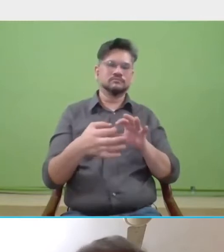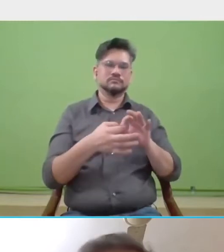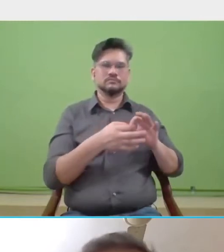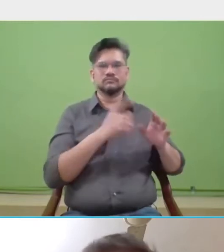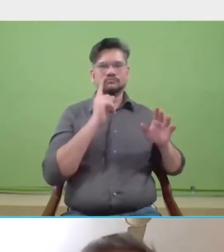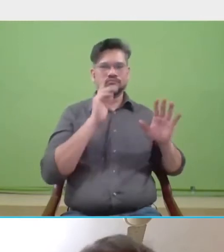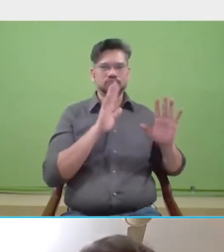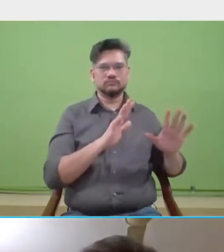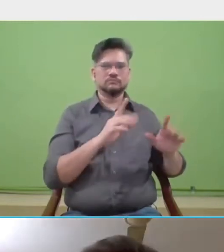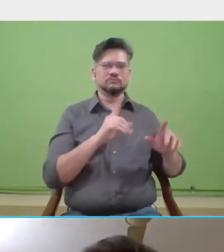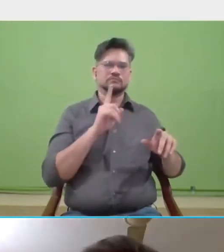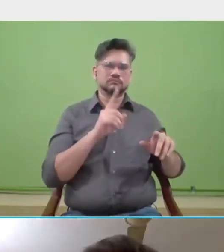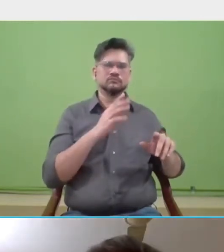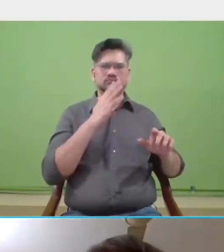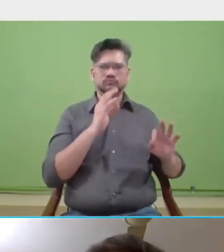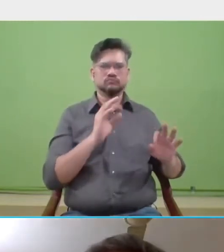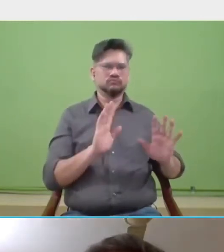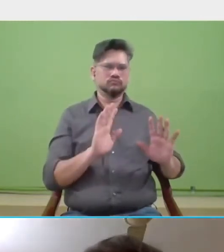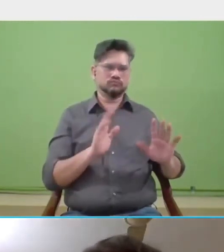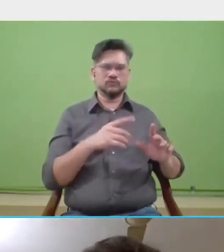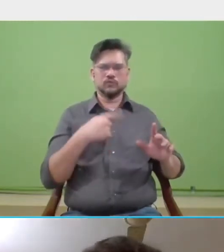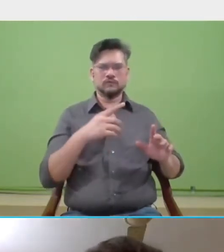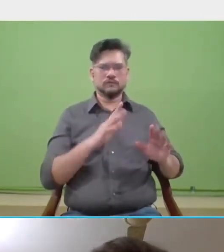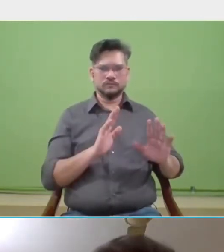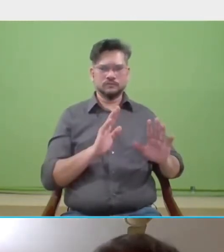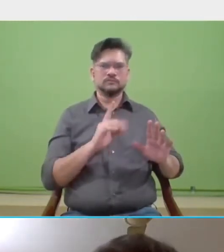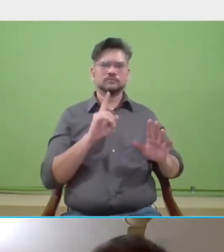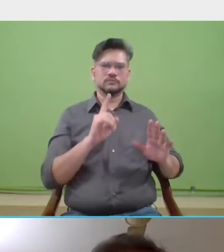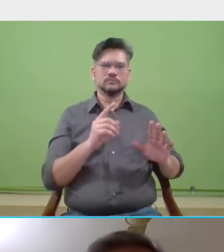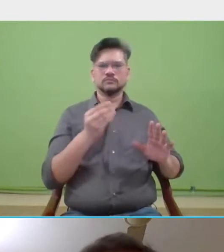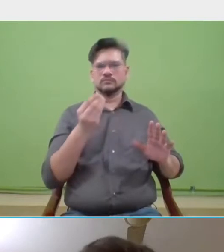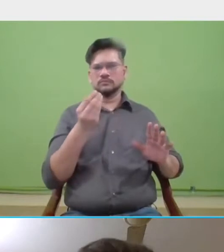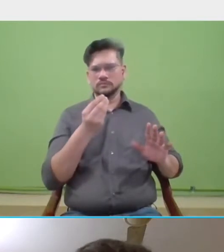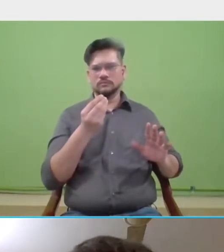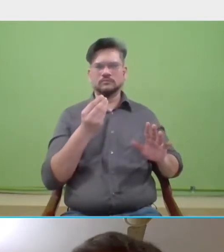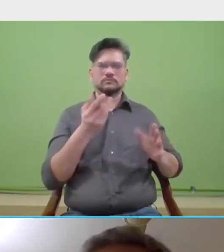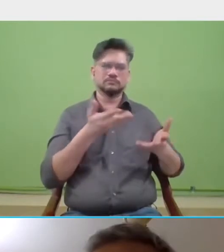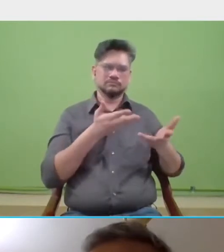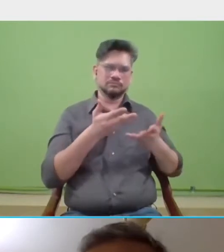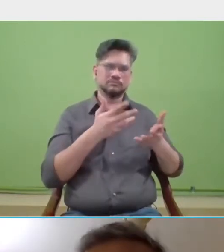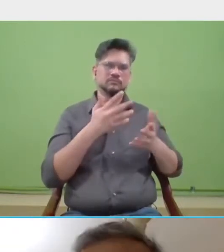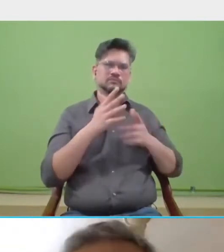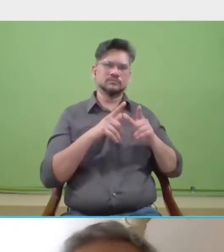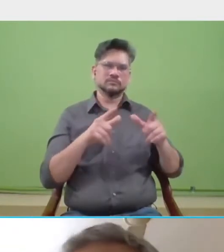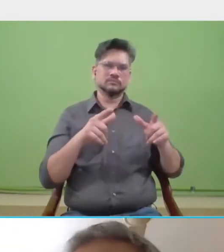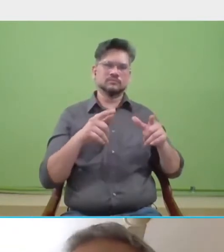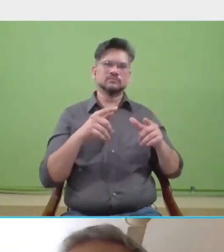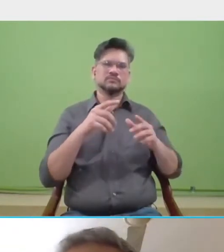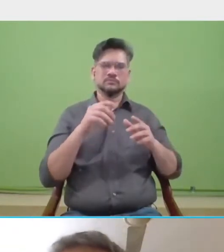the case and there is a quite a lot of discussion within the sign language literature trying to